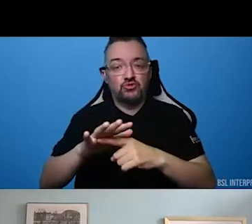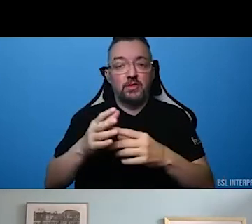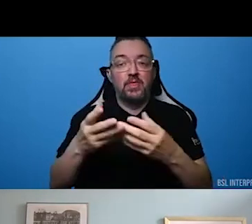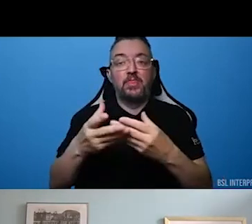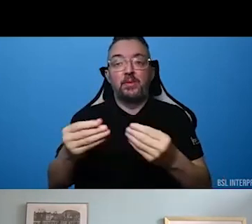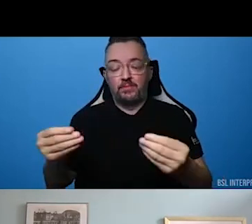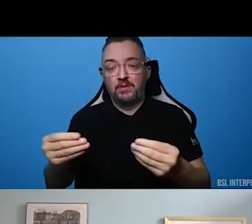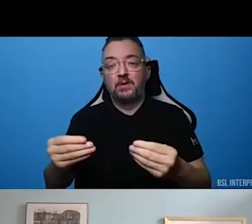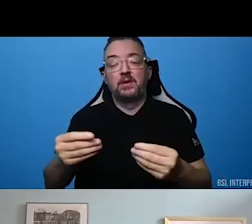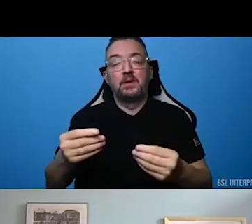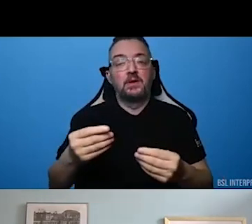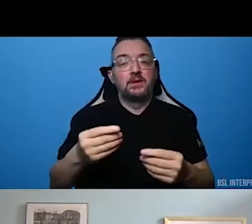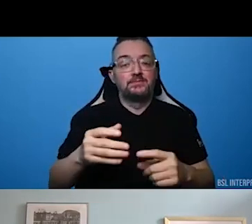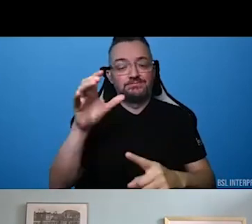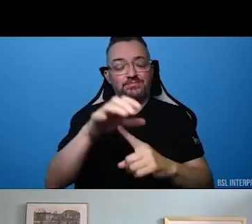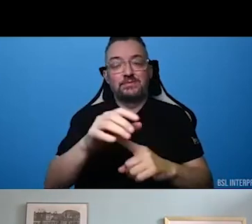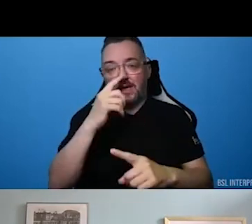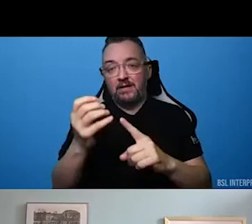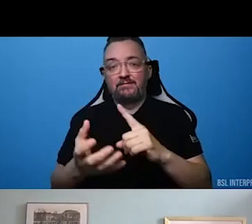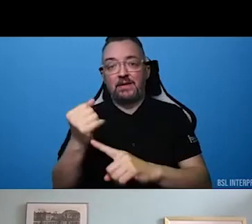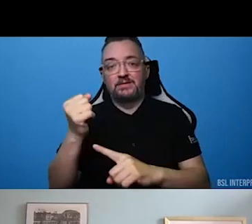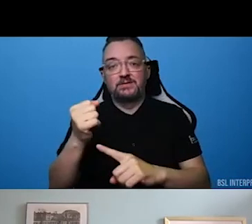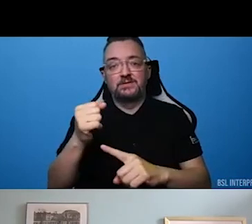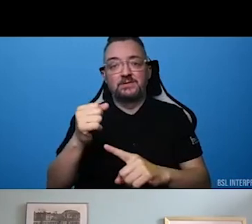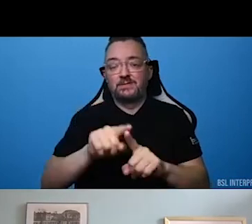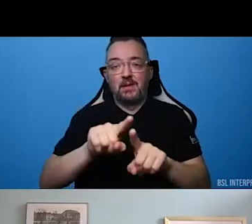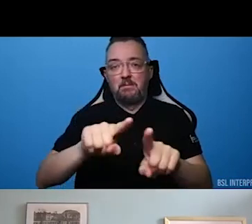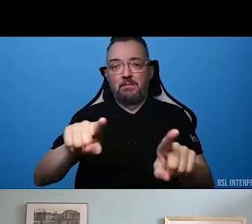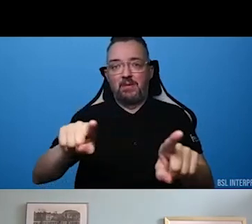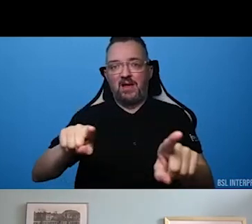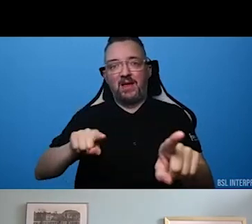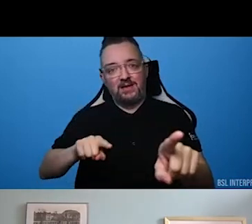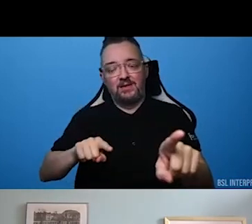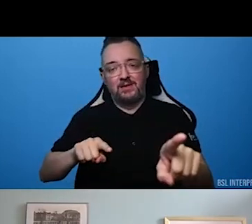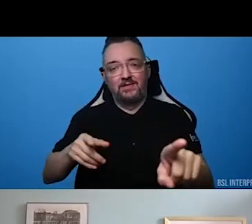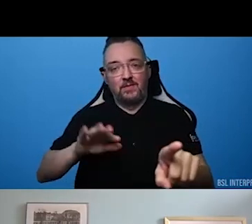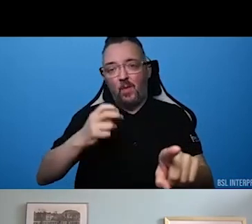institutions can find themselves backsliding quite quickly. So I think I feel